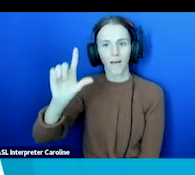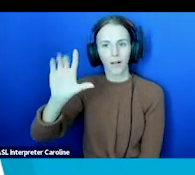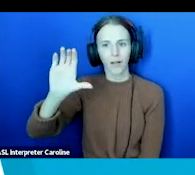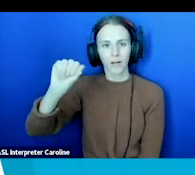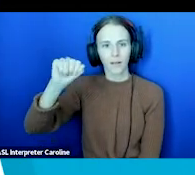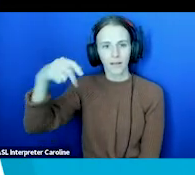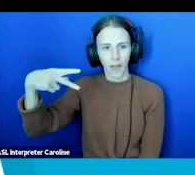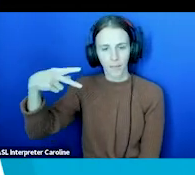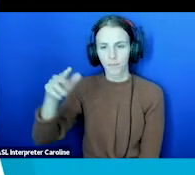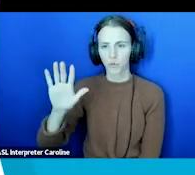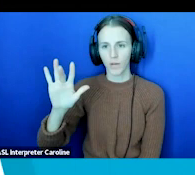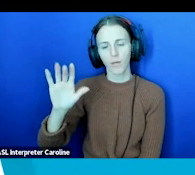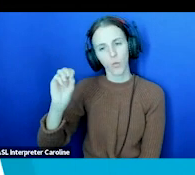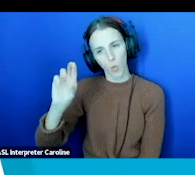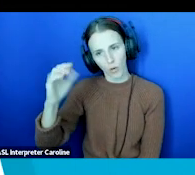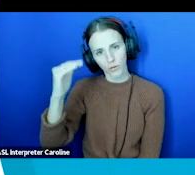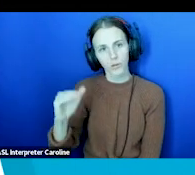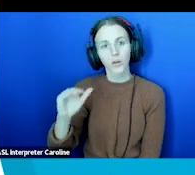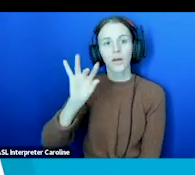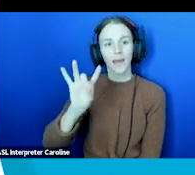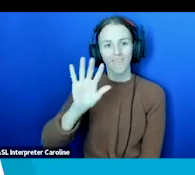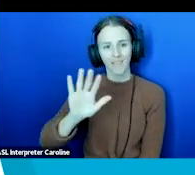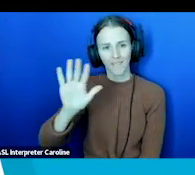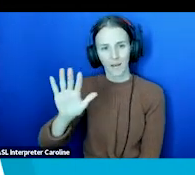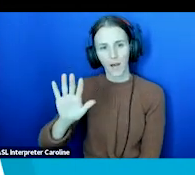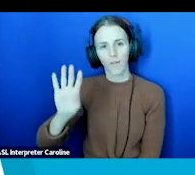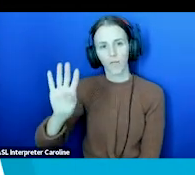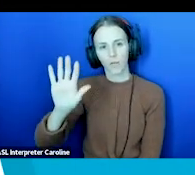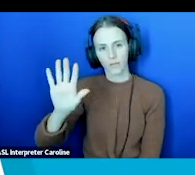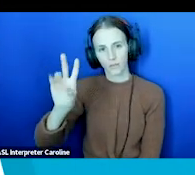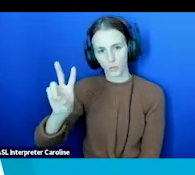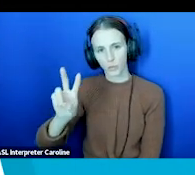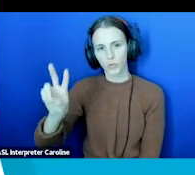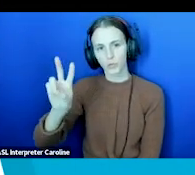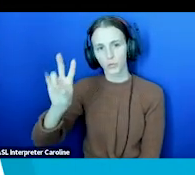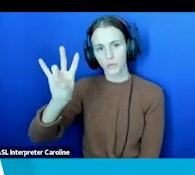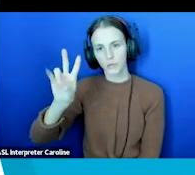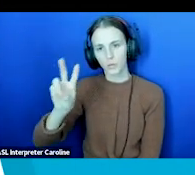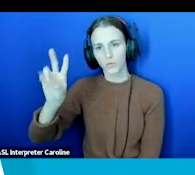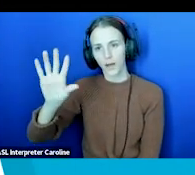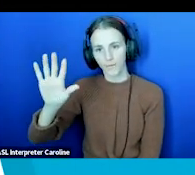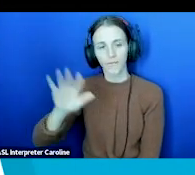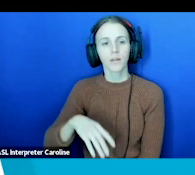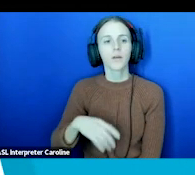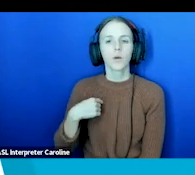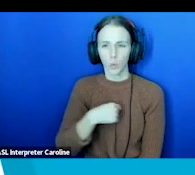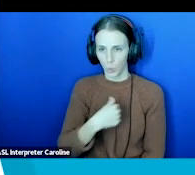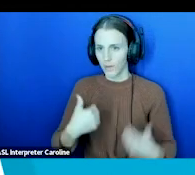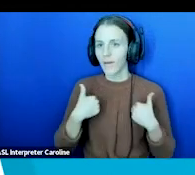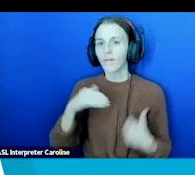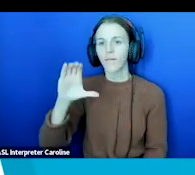THE INFORMATION, PHONE NUMBER,